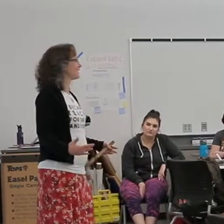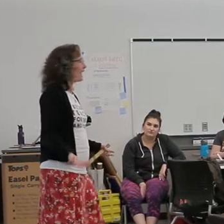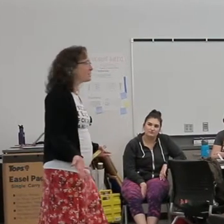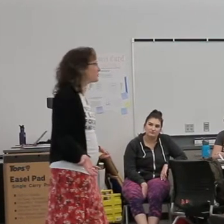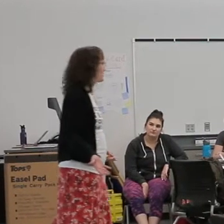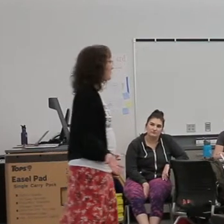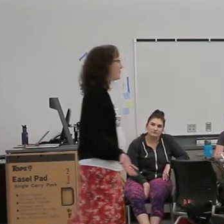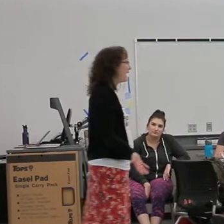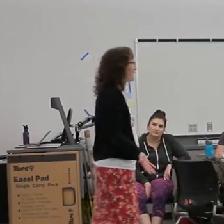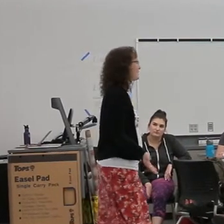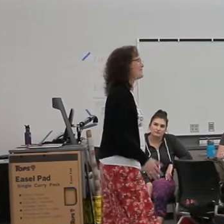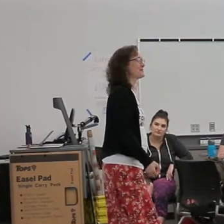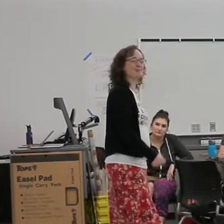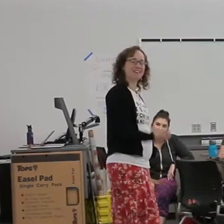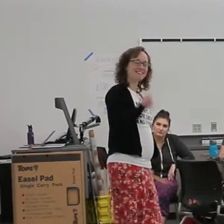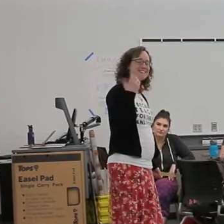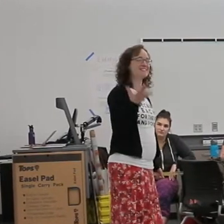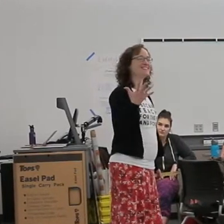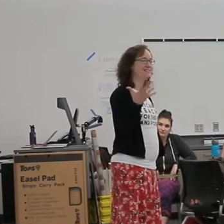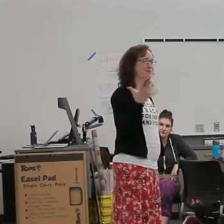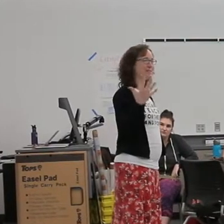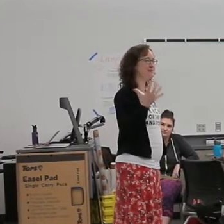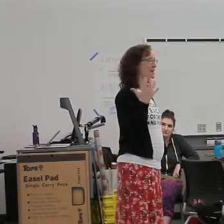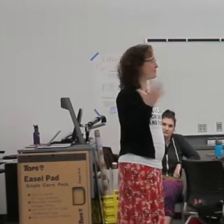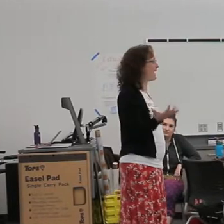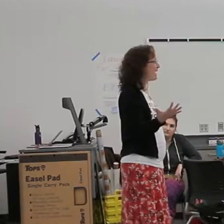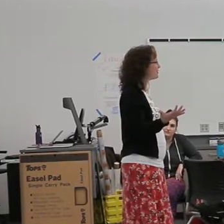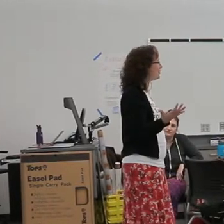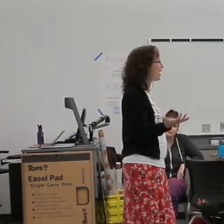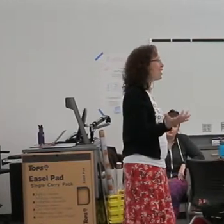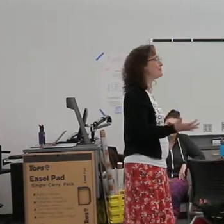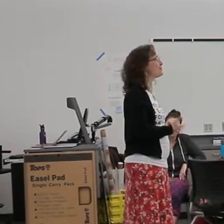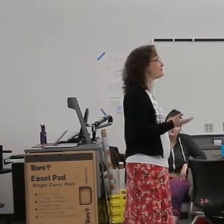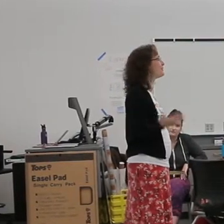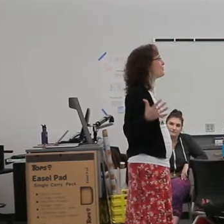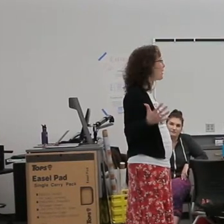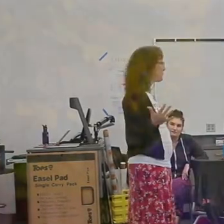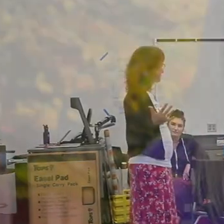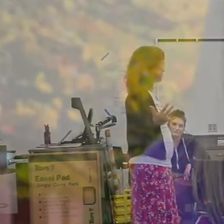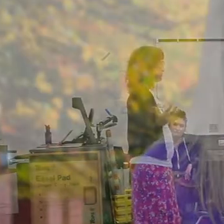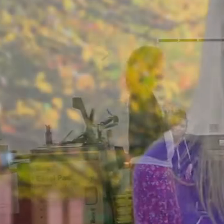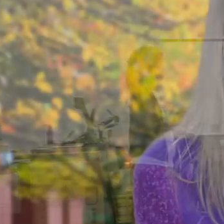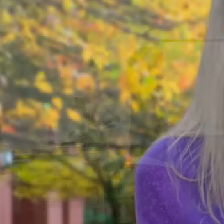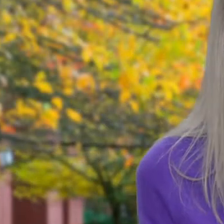and run MySATA. I get to actually have interactions with students and it's,